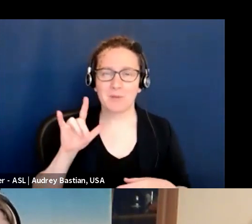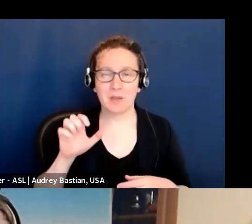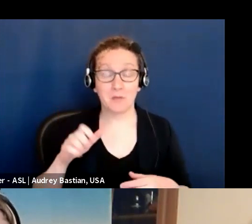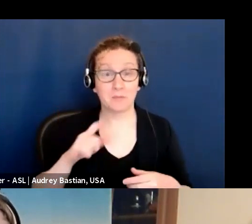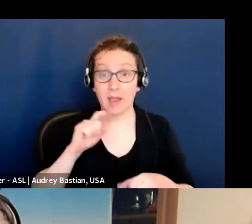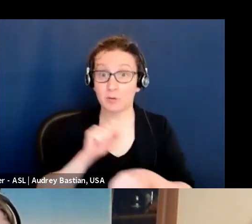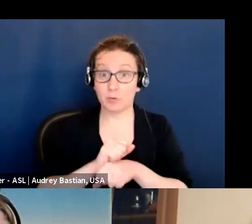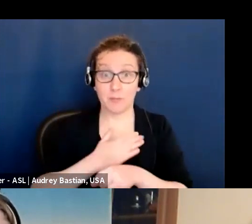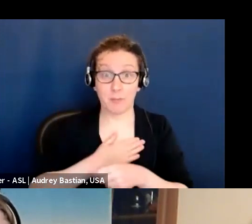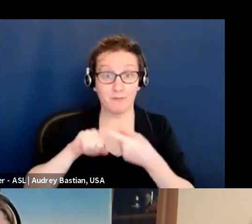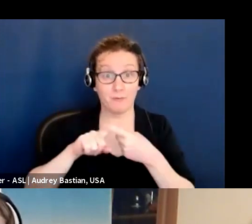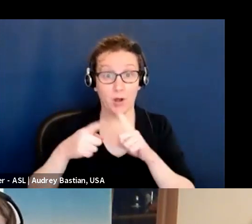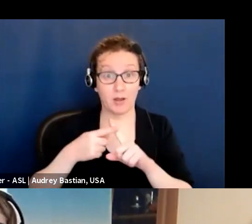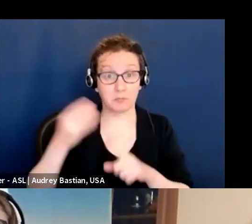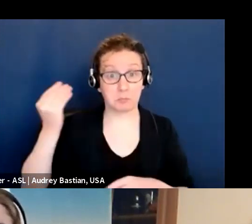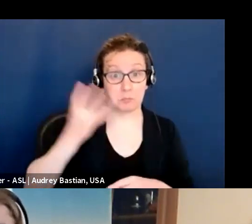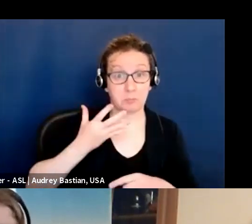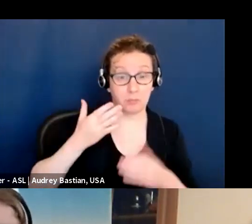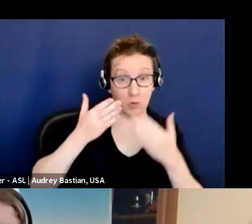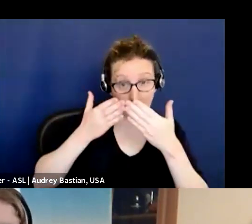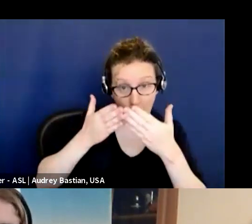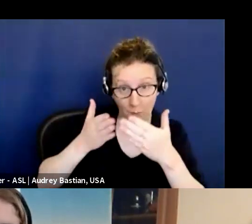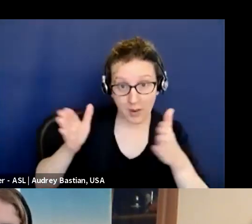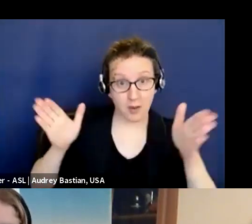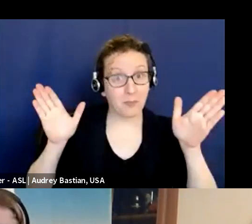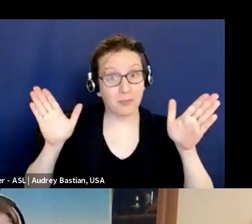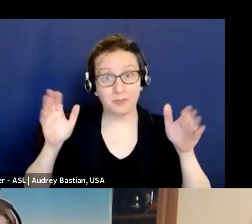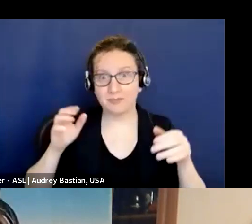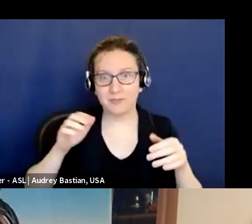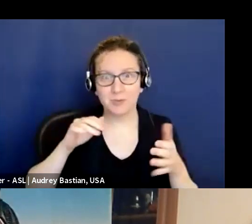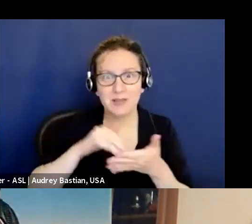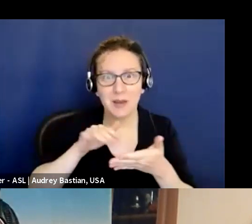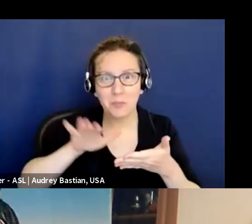kind of opened me up to the world of study abroad, because I didn't even know it was an option.